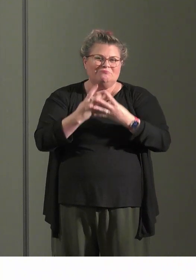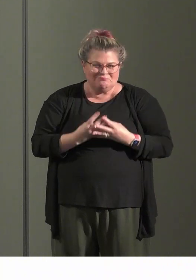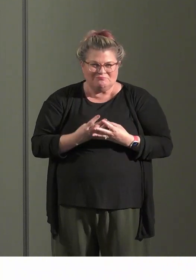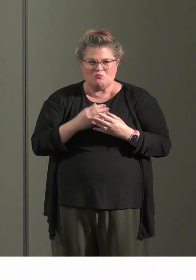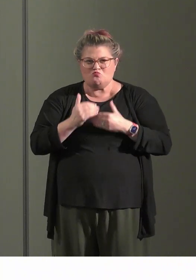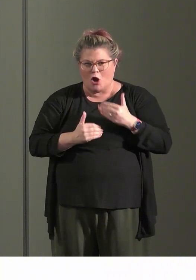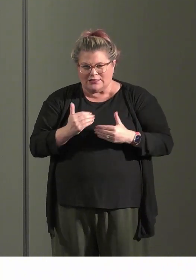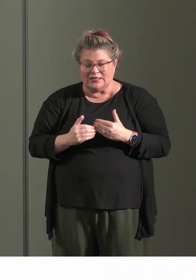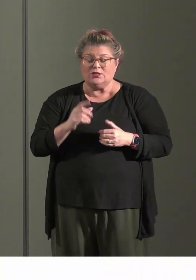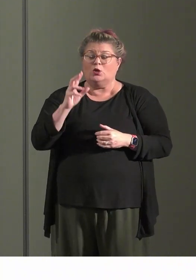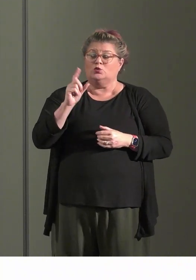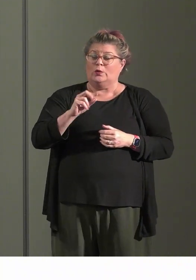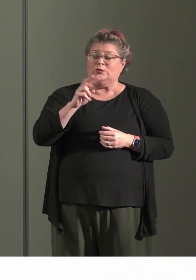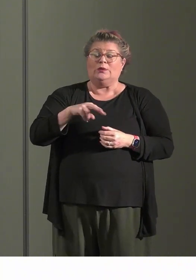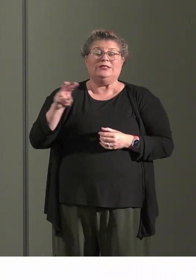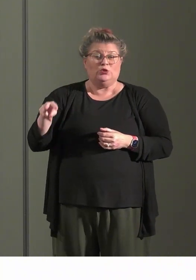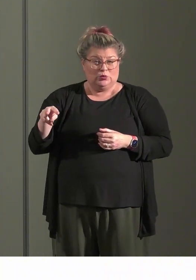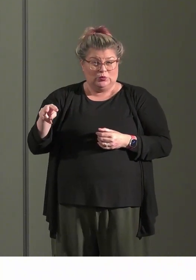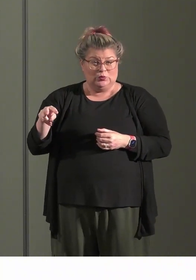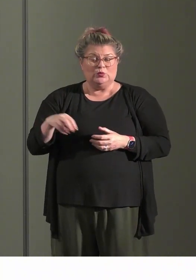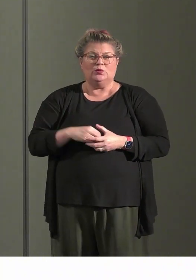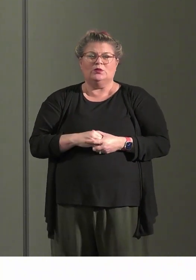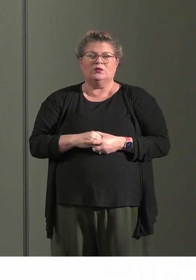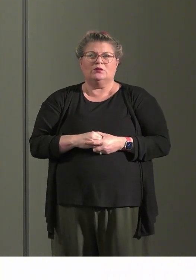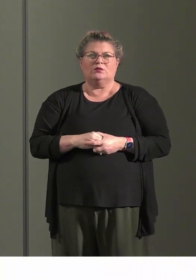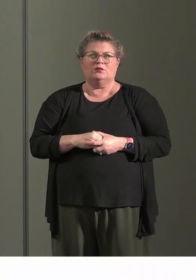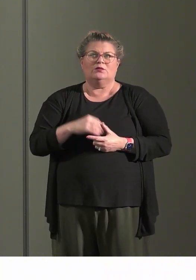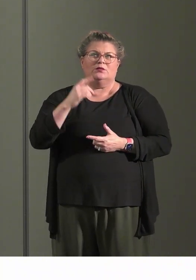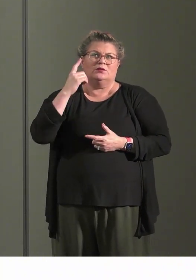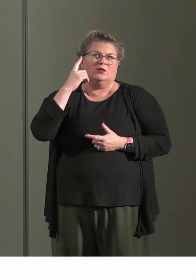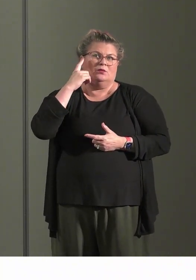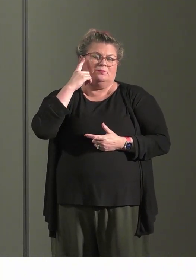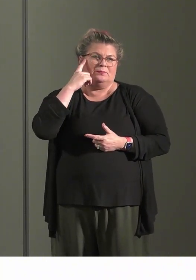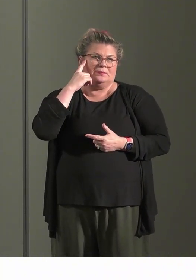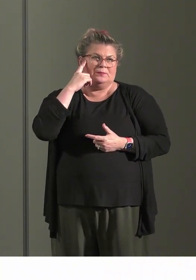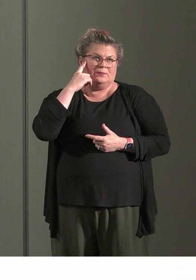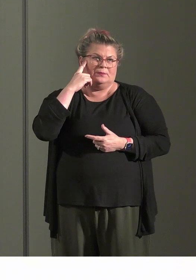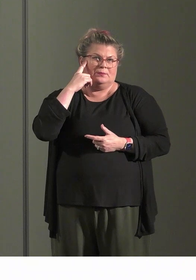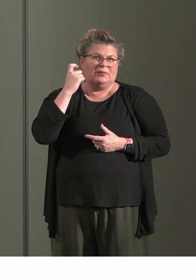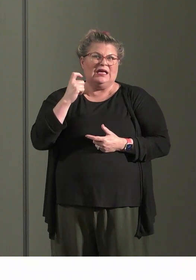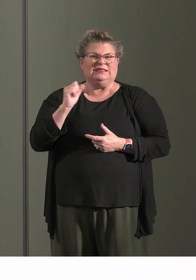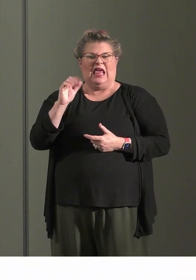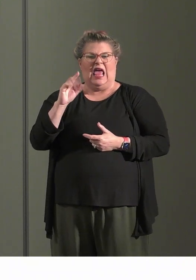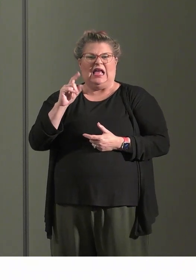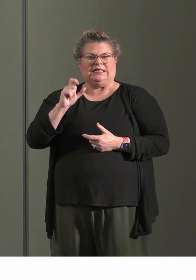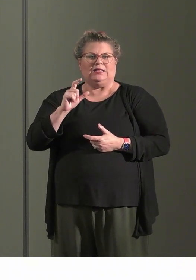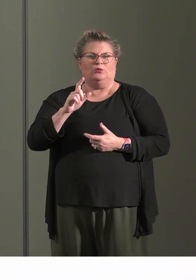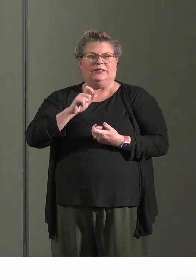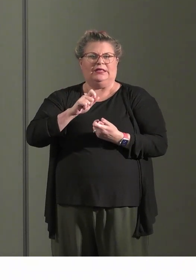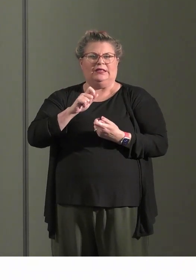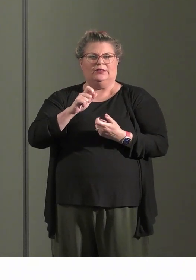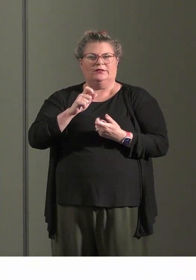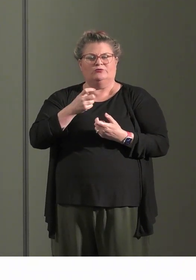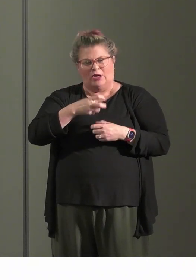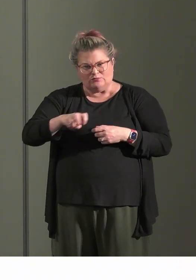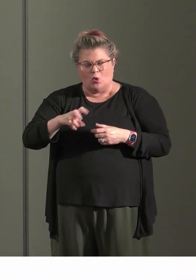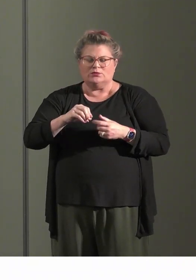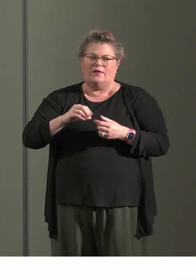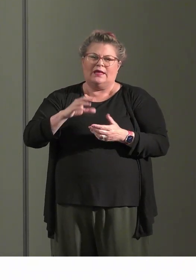2022, many states because it is directive it is -- the Act is implemented by member states and local